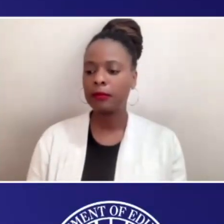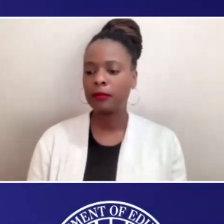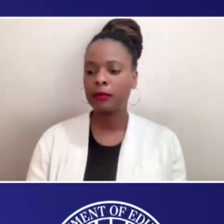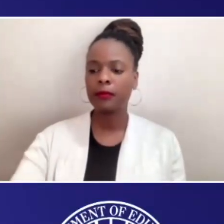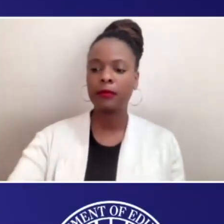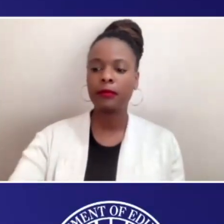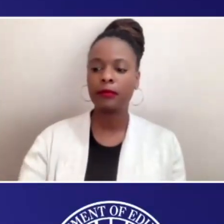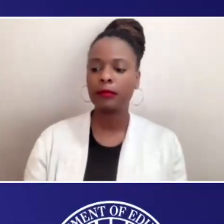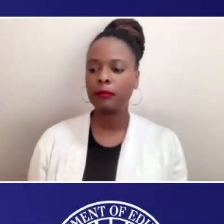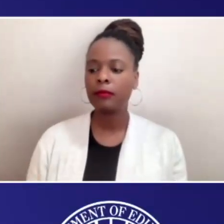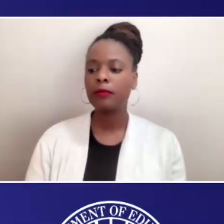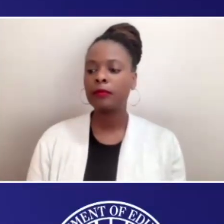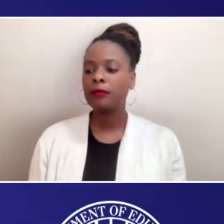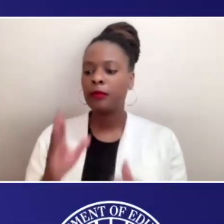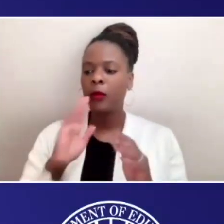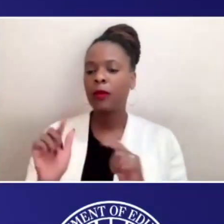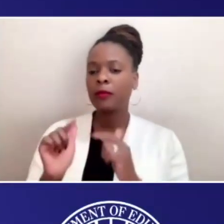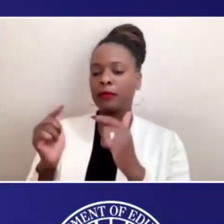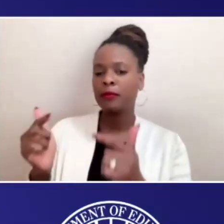And I'll turn it back over to you, Tamy, to announce the next section.